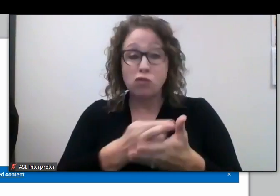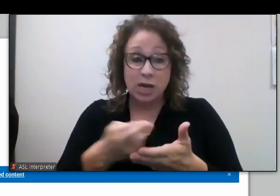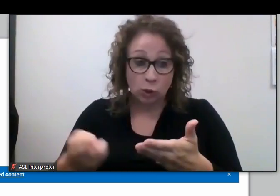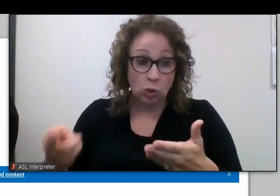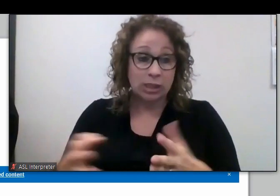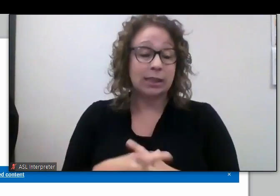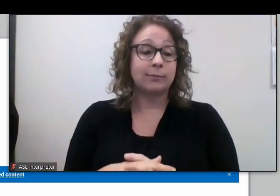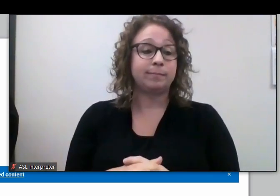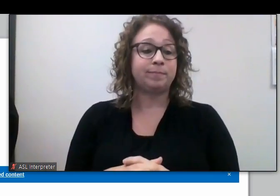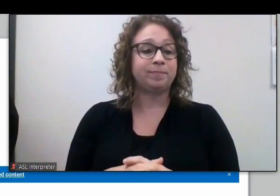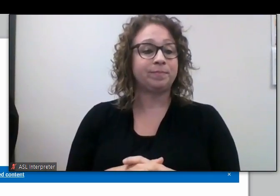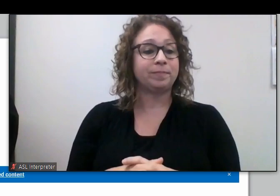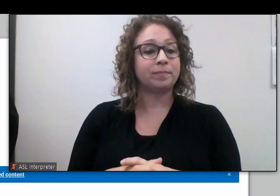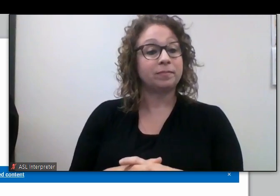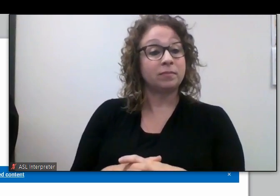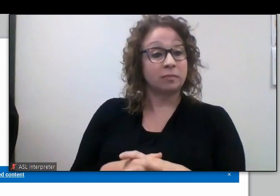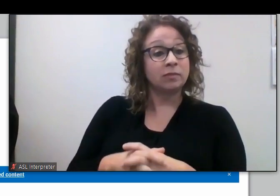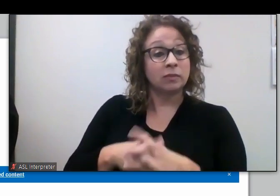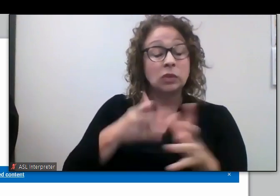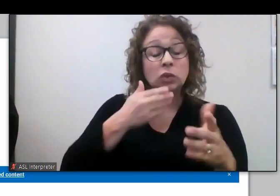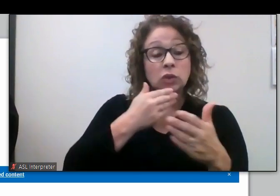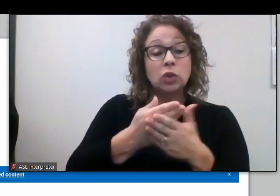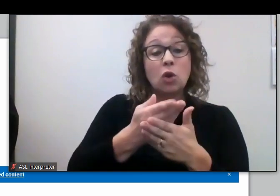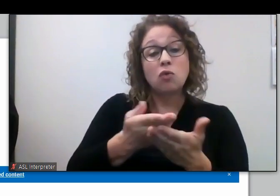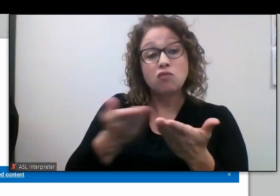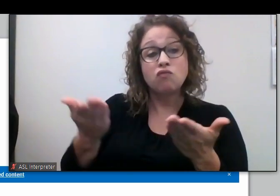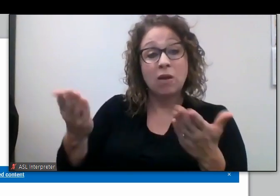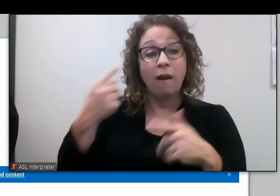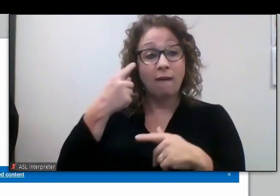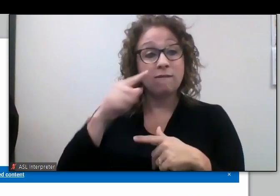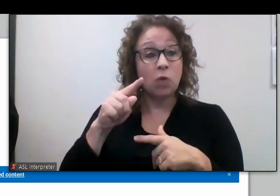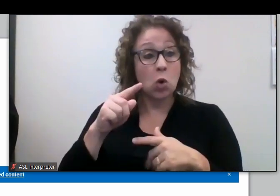There are pretty good resources for DIY and post-production captions.